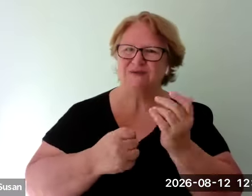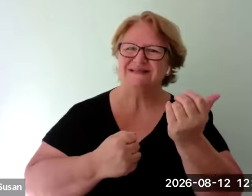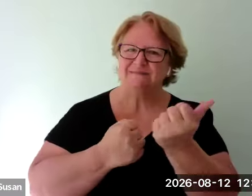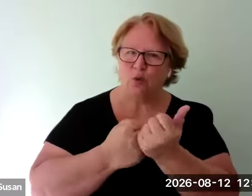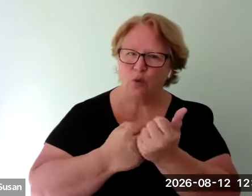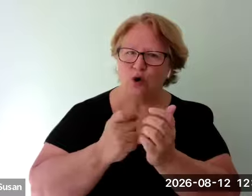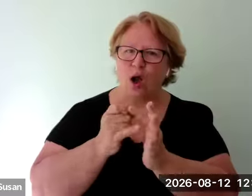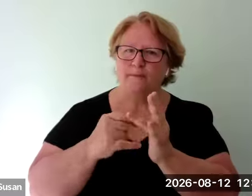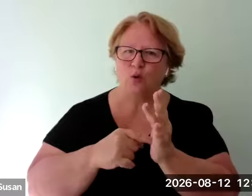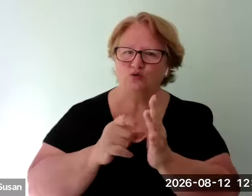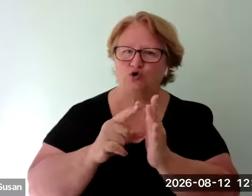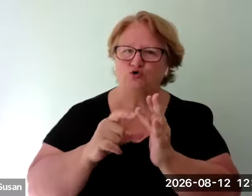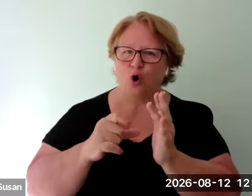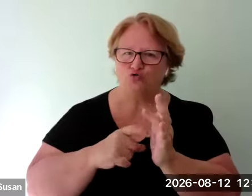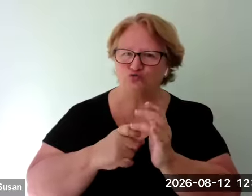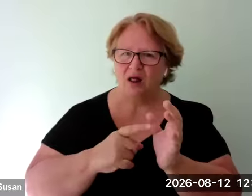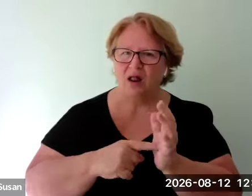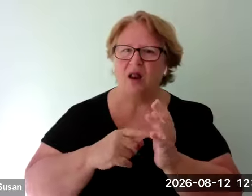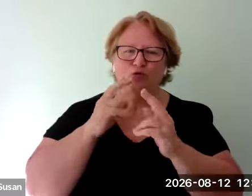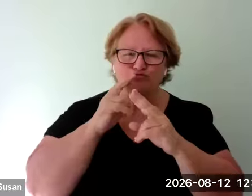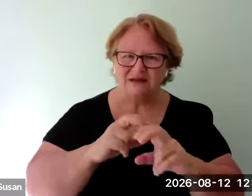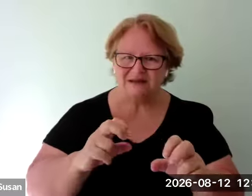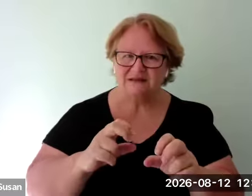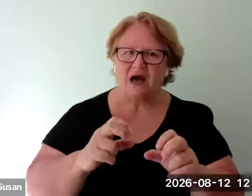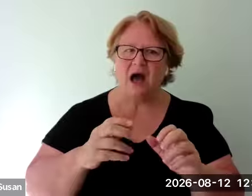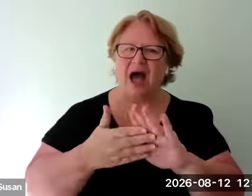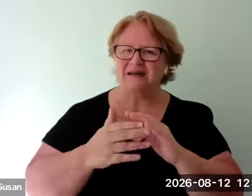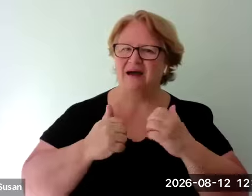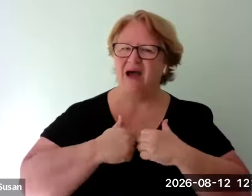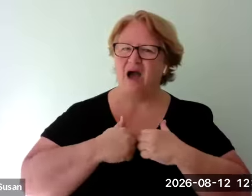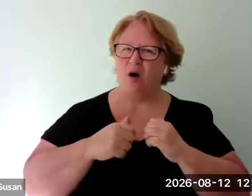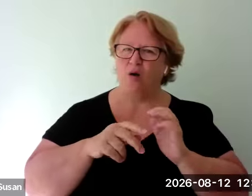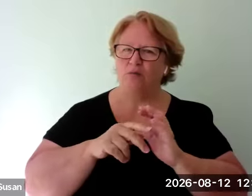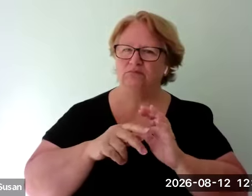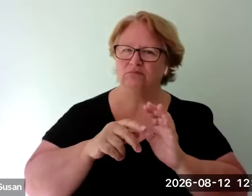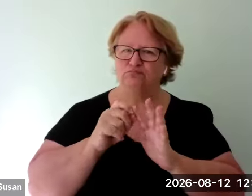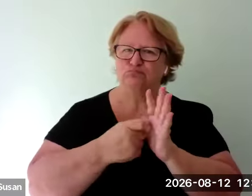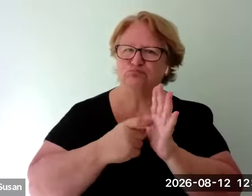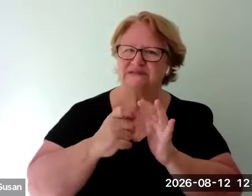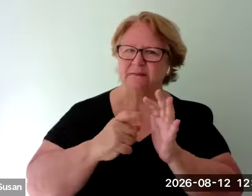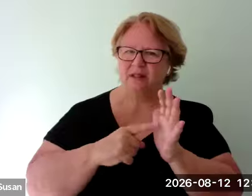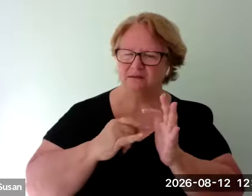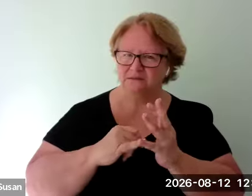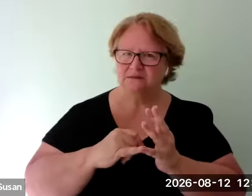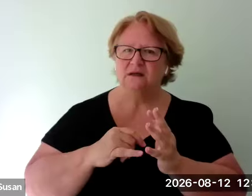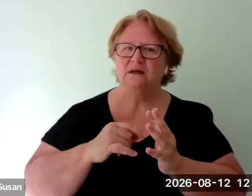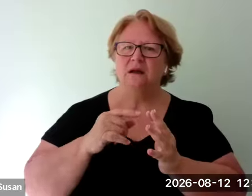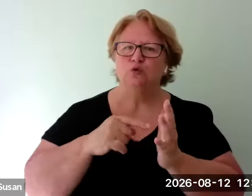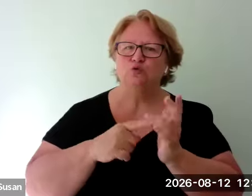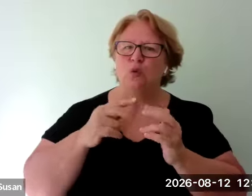And so the intended out comes for us at the NDRP are to support postdoctoral research activities that are a